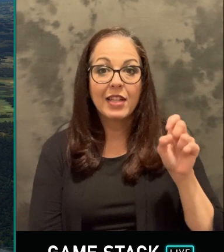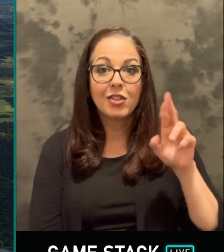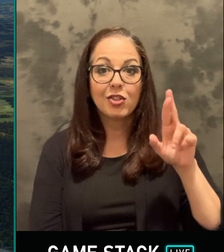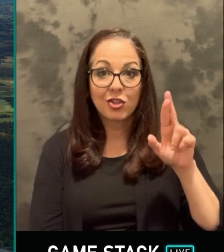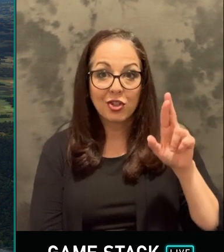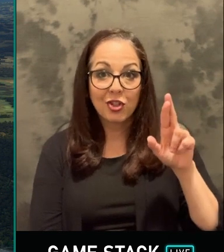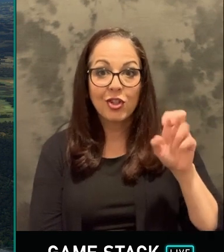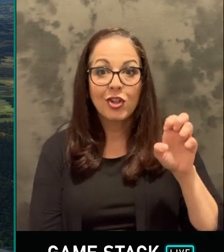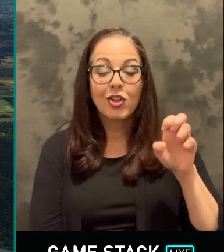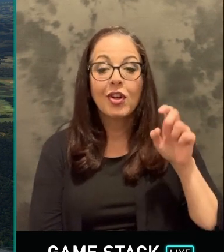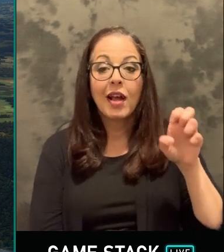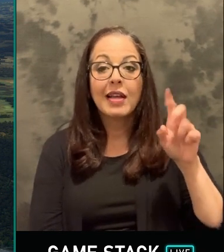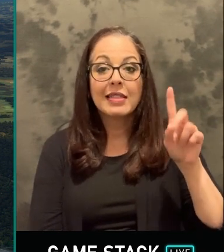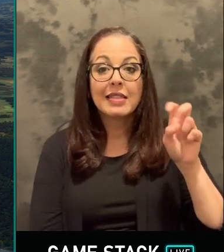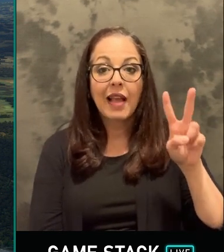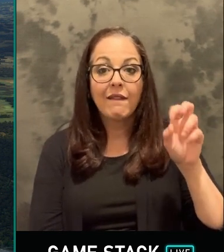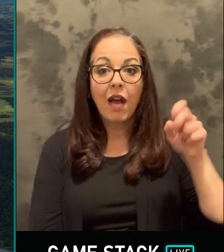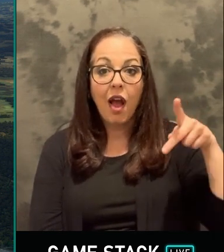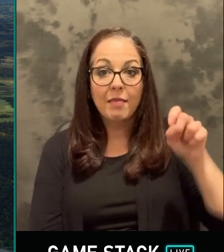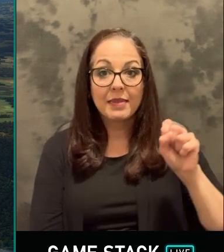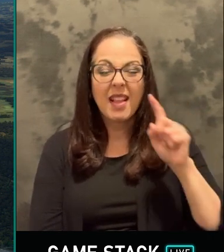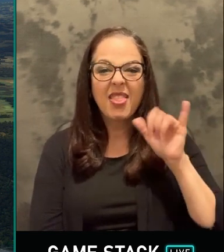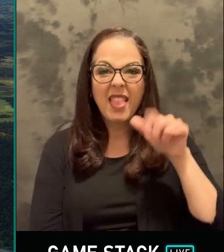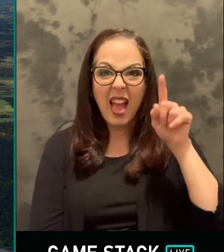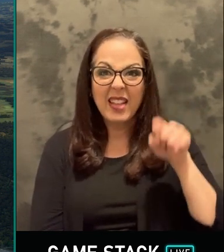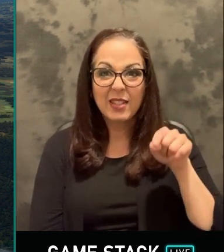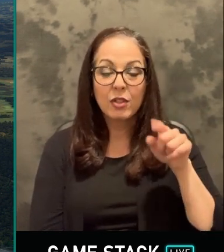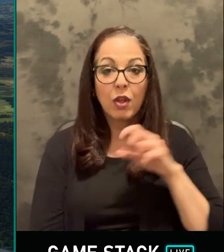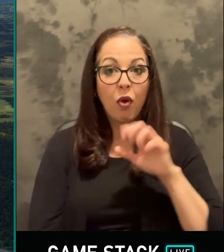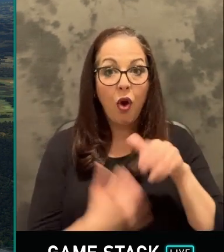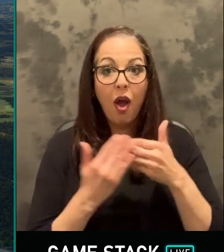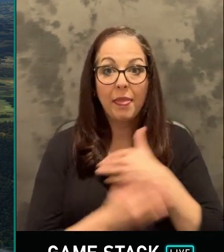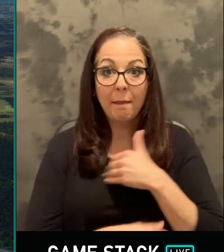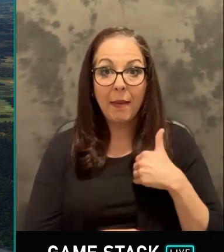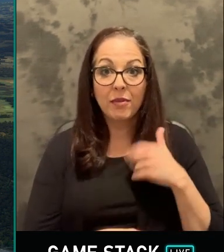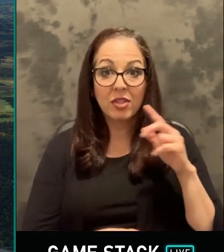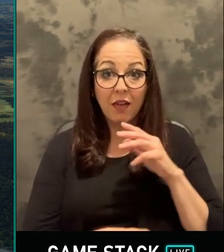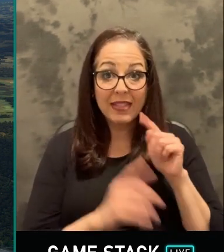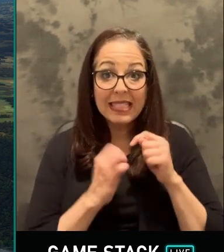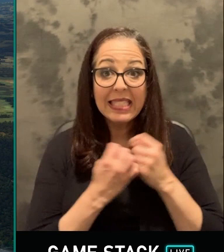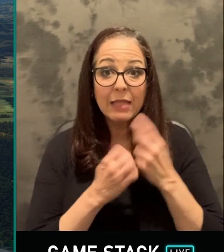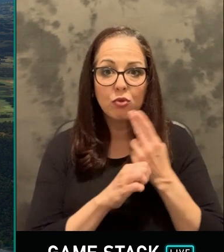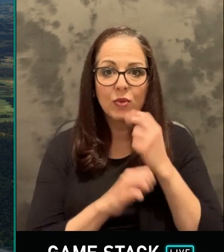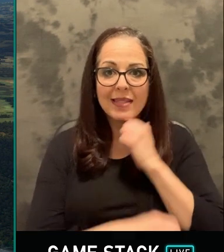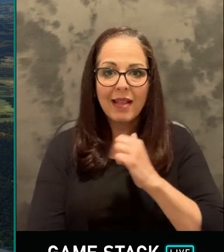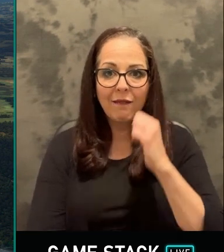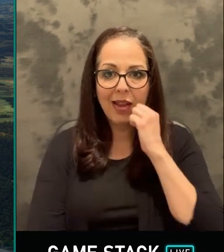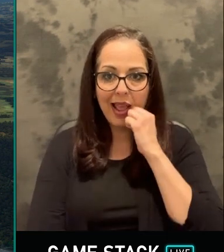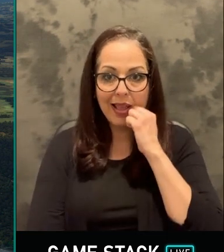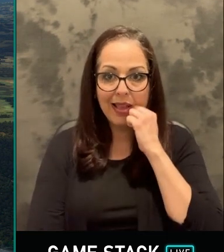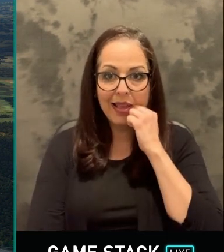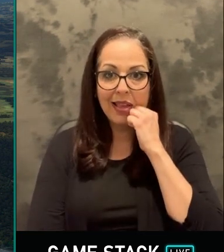I mean all the members of the team is using on a on a daily basis. And on top of that,